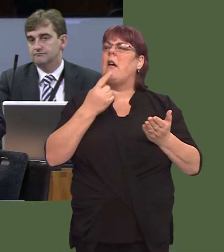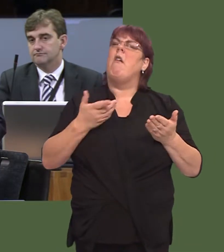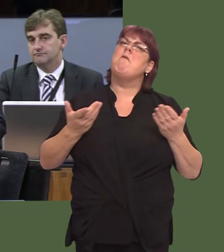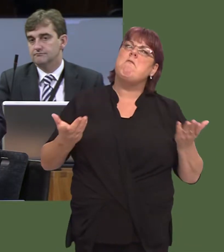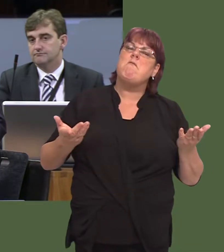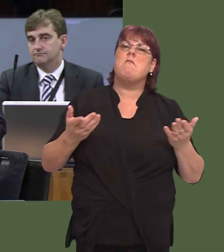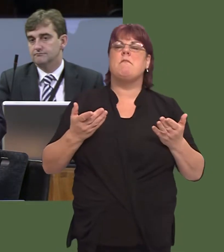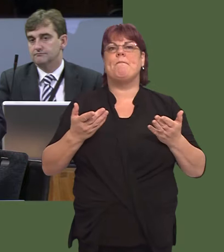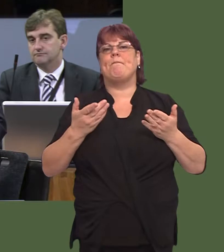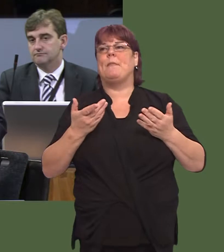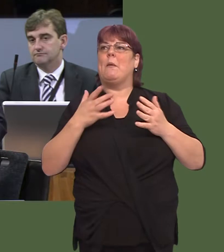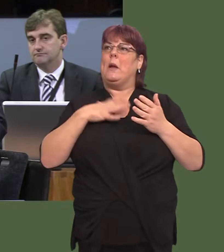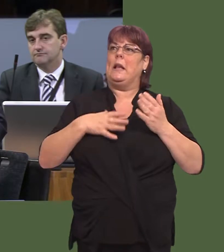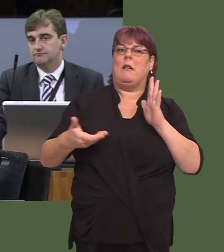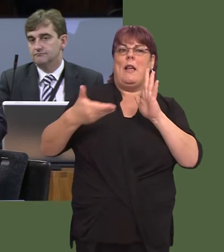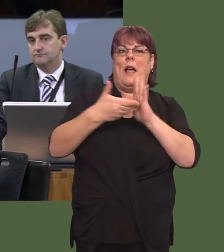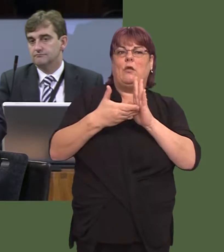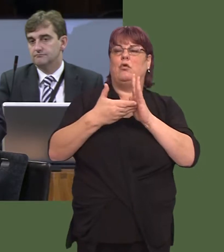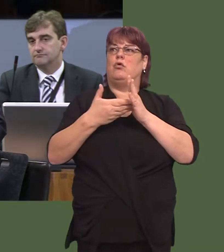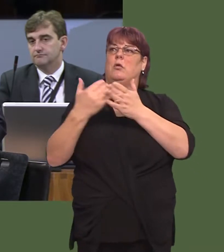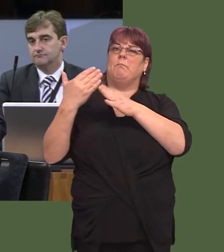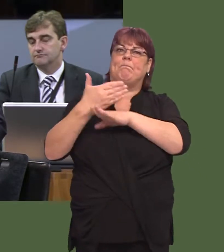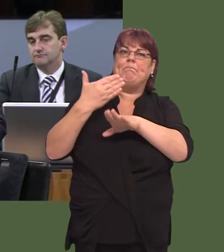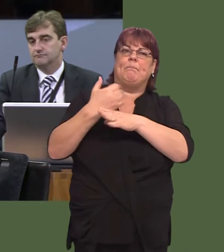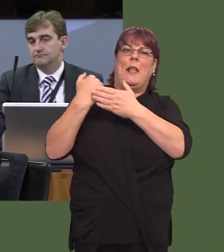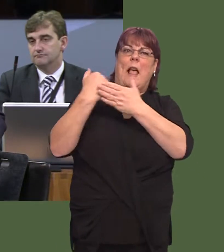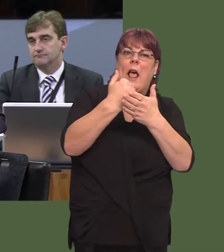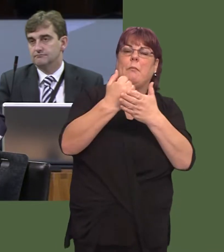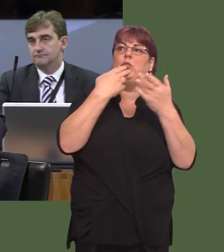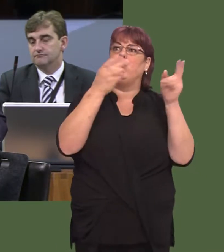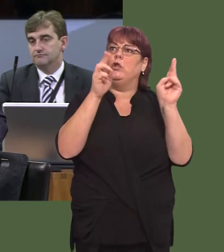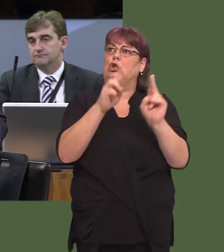measures and actions implemented to bring that deficit down, that deficit will exist.